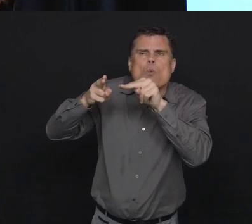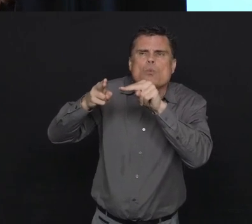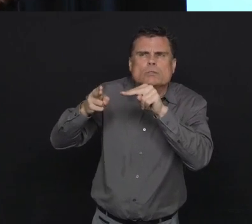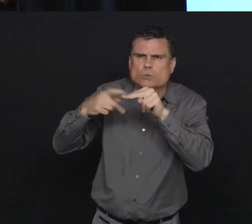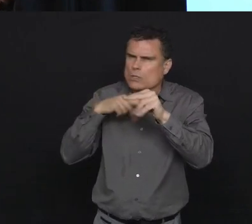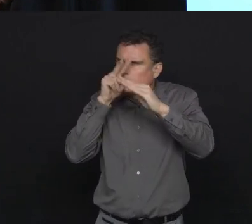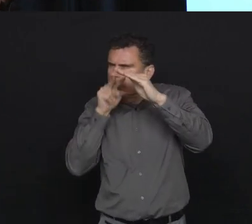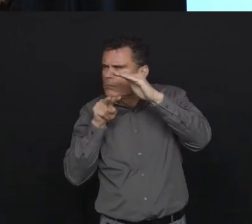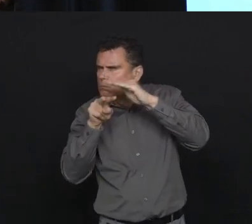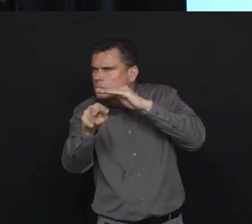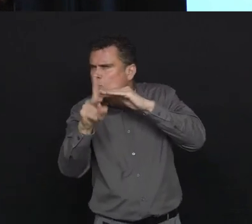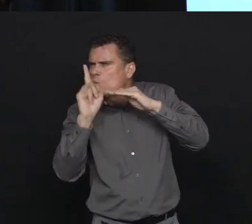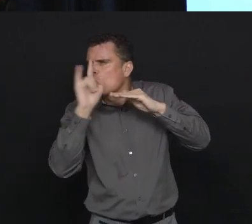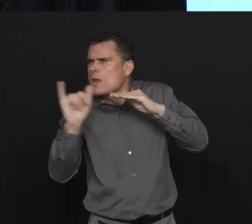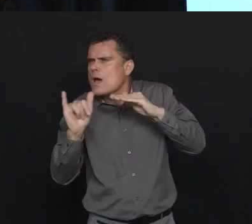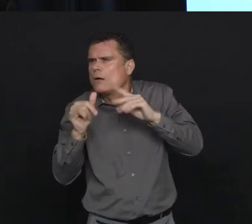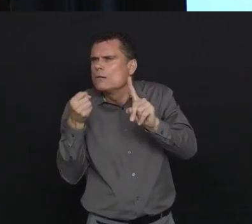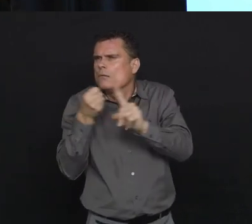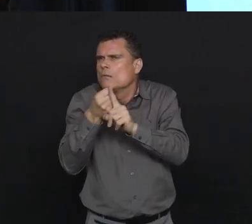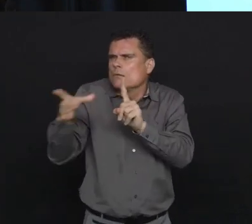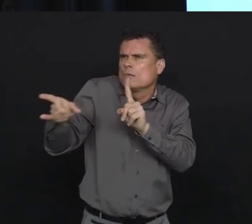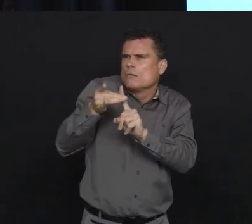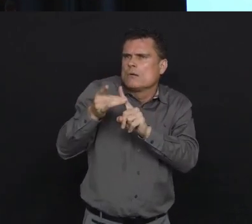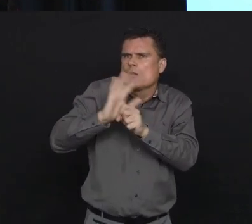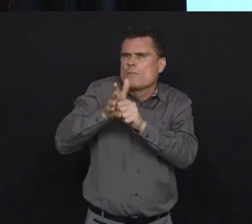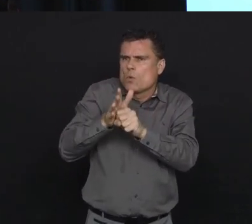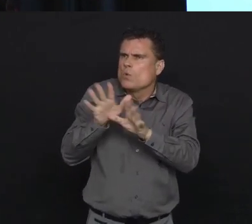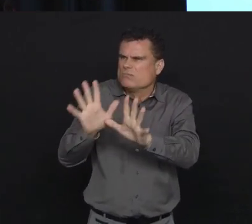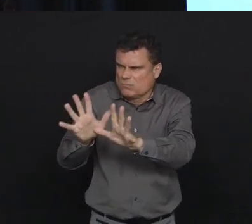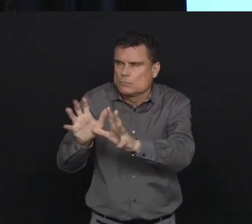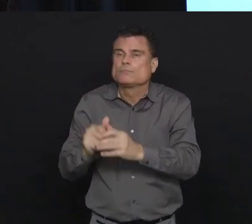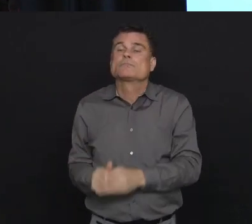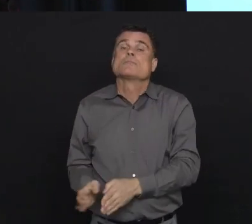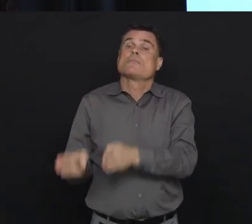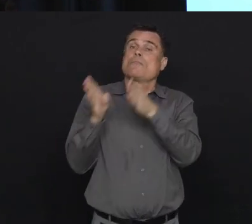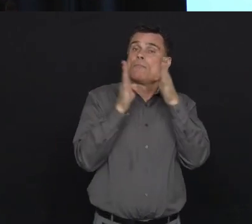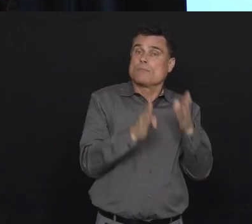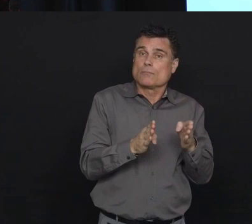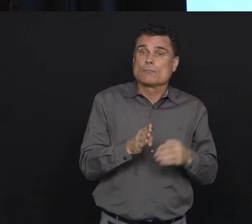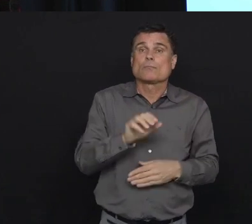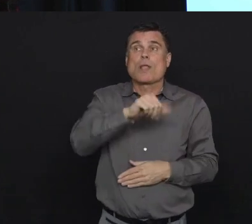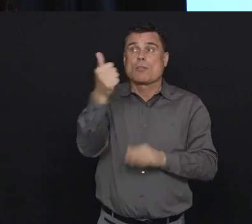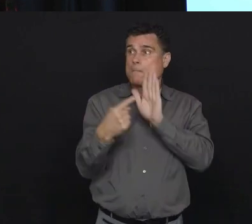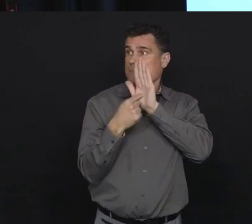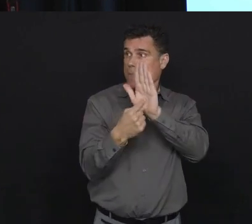It looks at impacts and measures that have been taken. That modeling is still at an